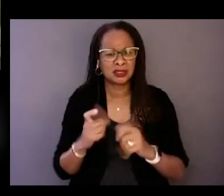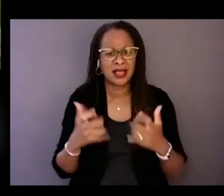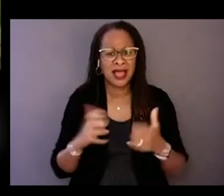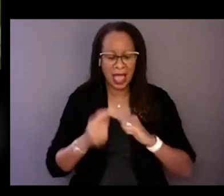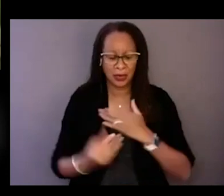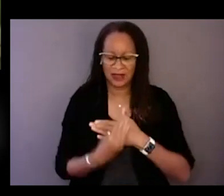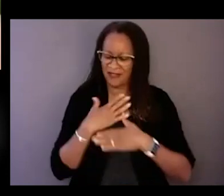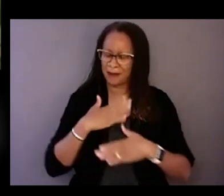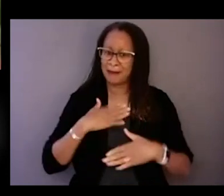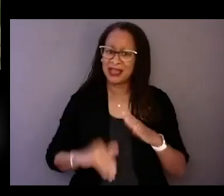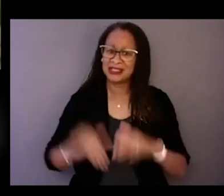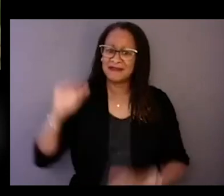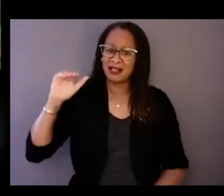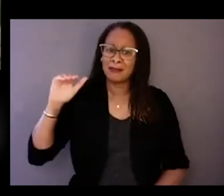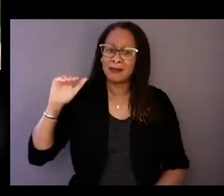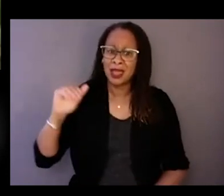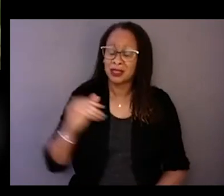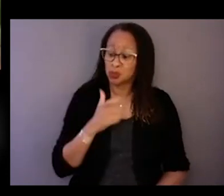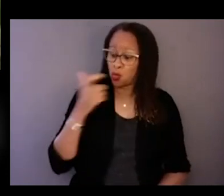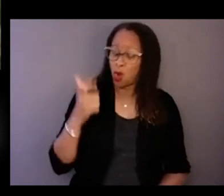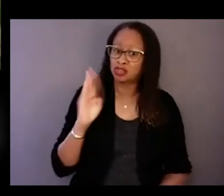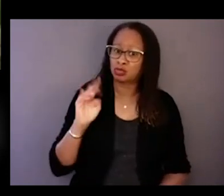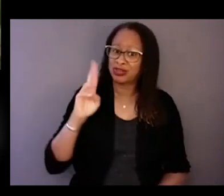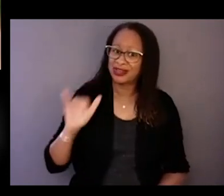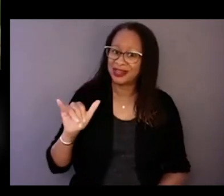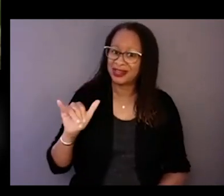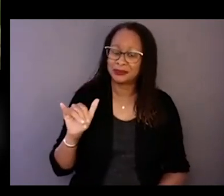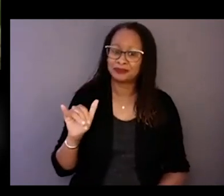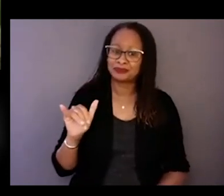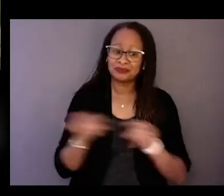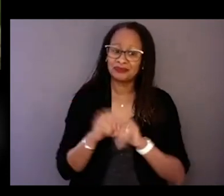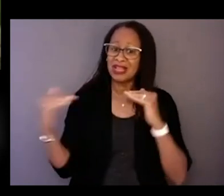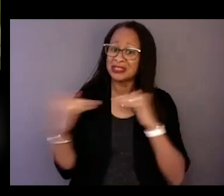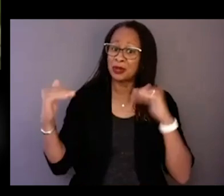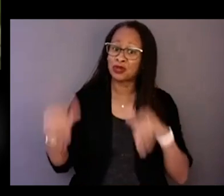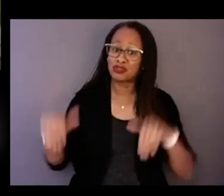to watch Britney get treated this way as a peer growing up? 'Cause I'm the same age as her.